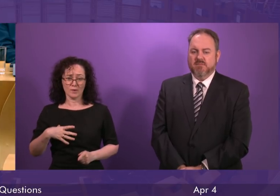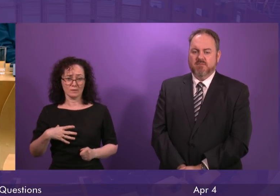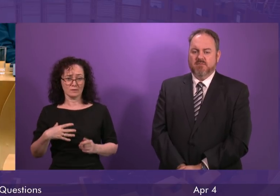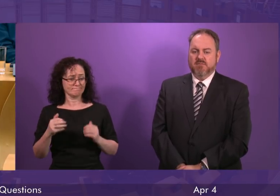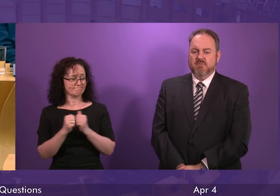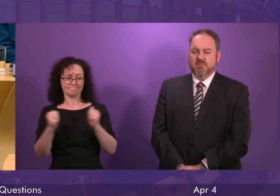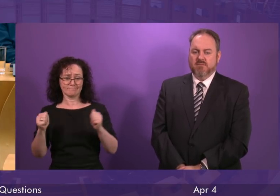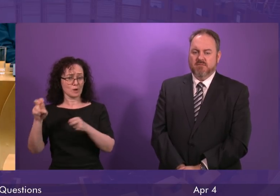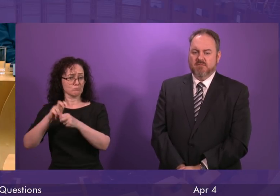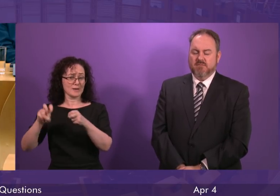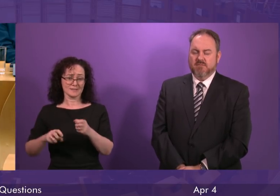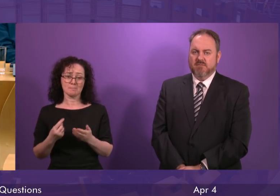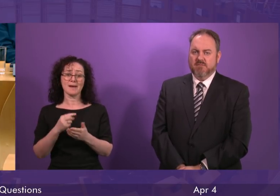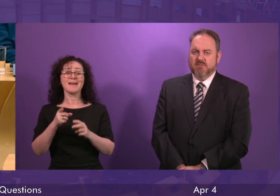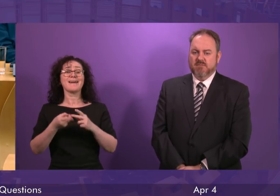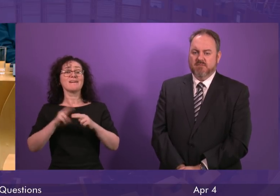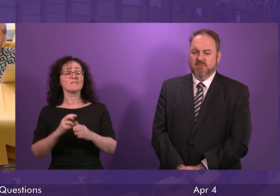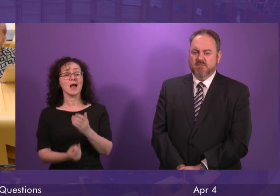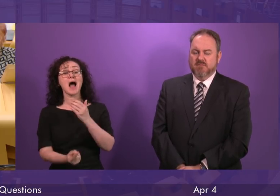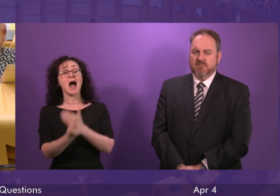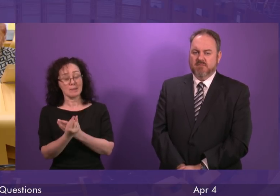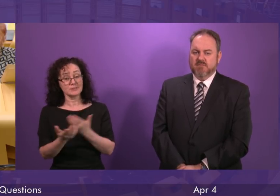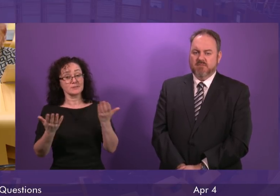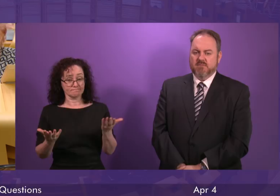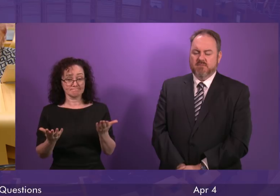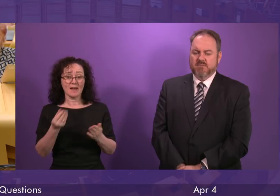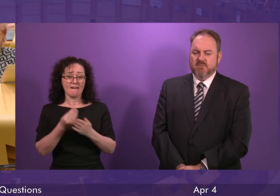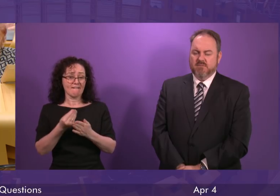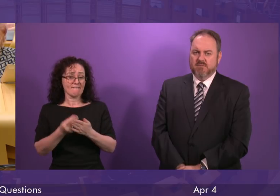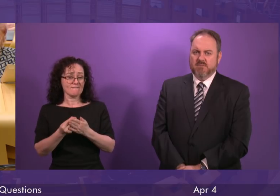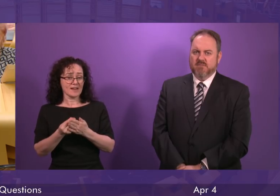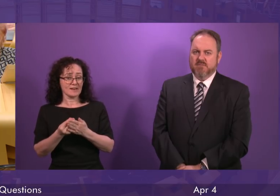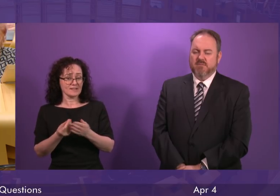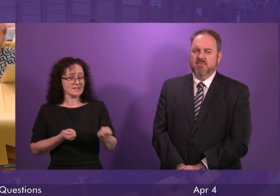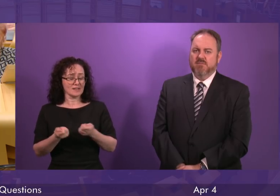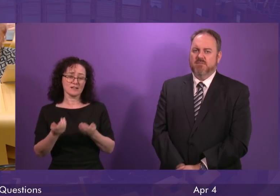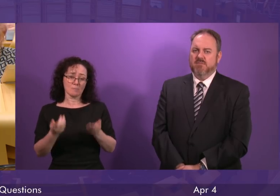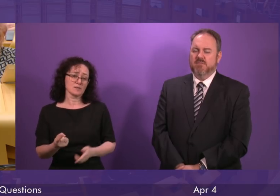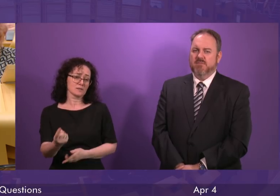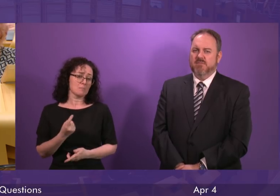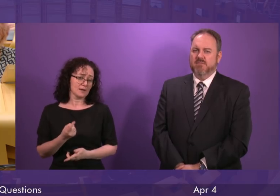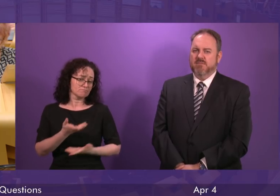If we find ourselves in that scenario, it will be important that the finance secretary does that as quickly as possible. I do not think that it would be reasonable to expect